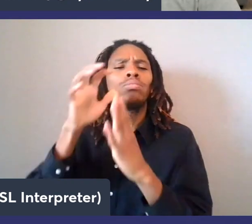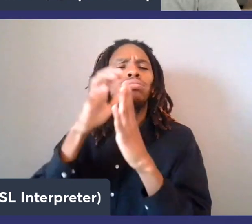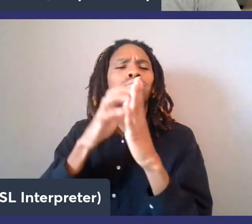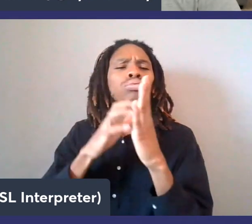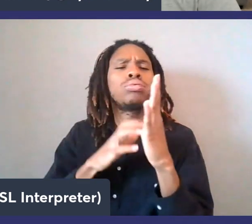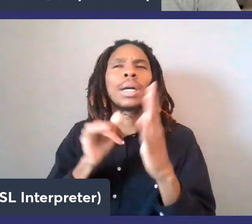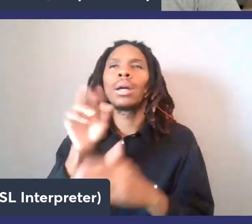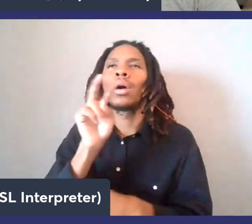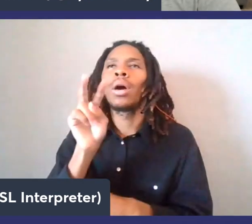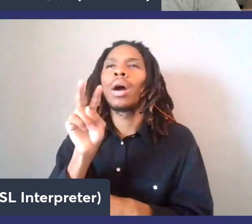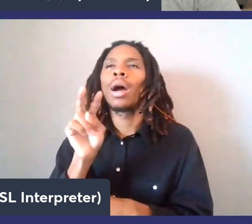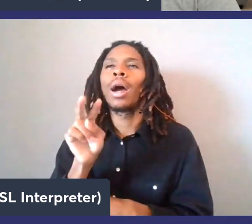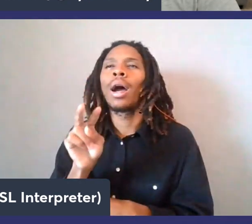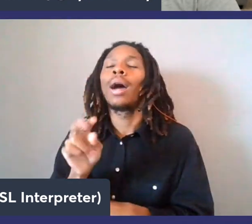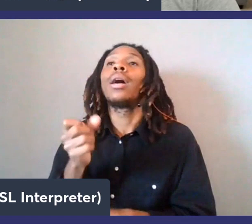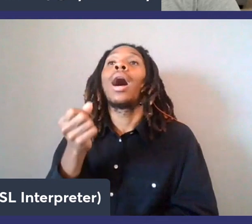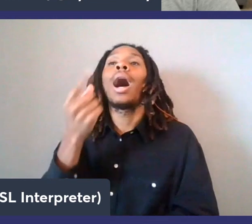because of the neural networks.